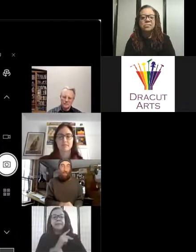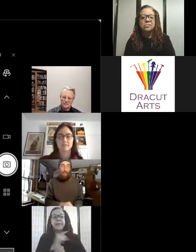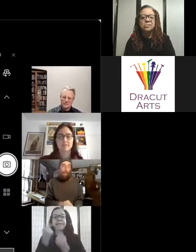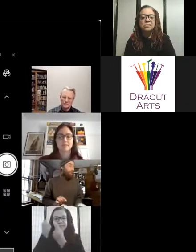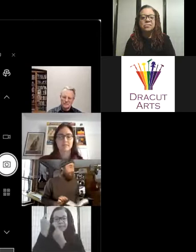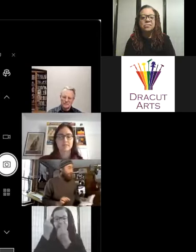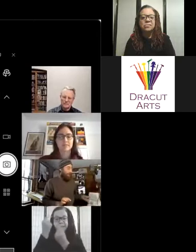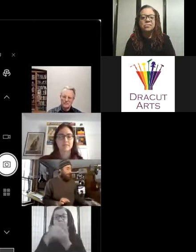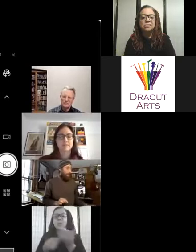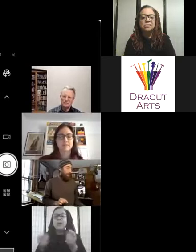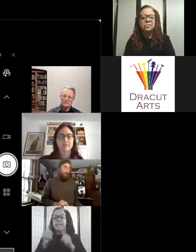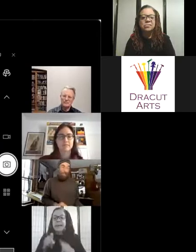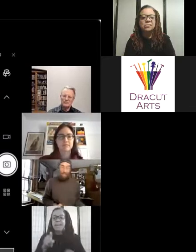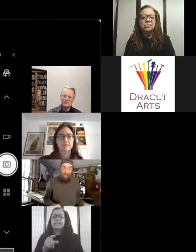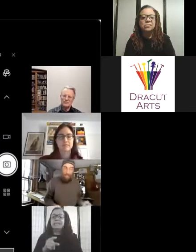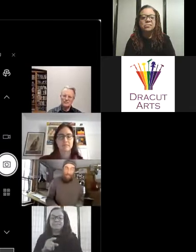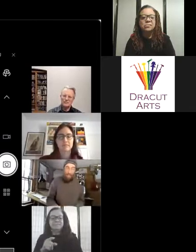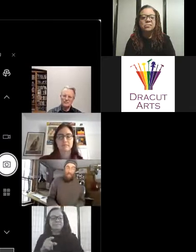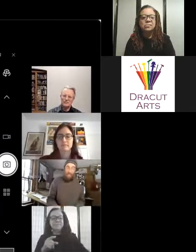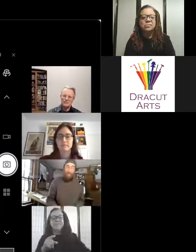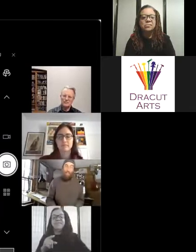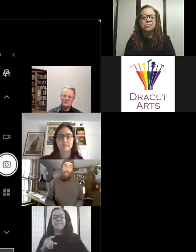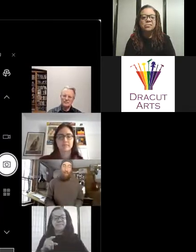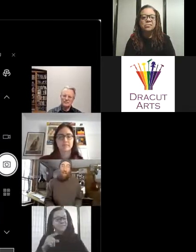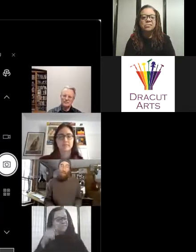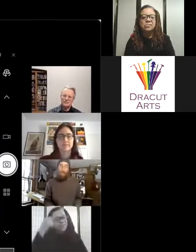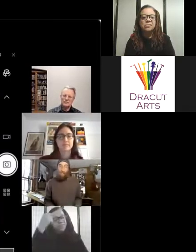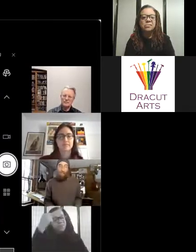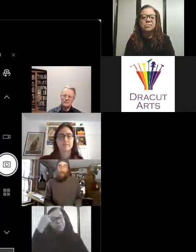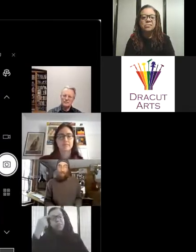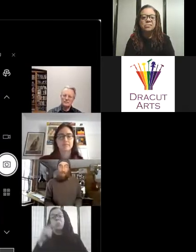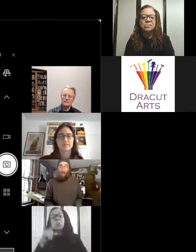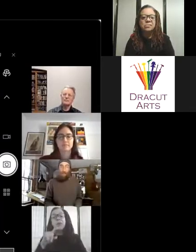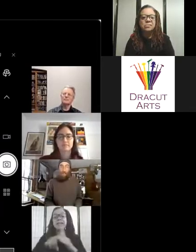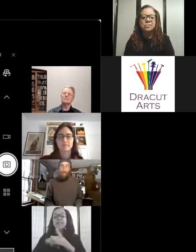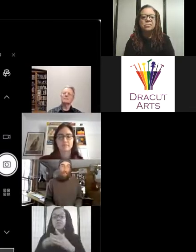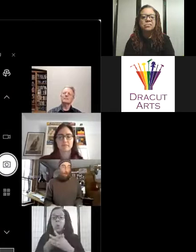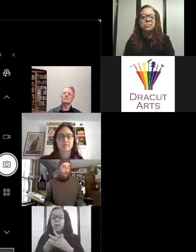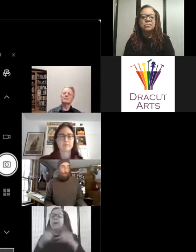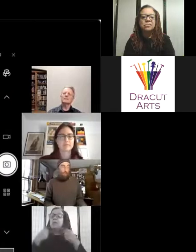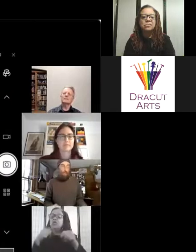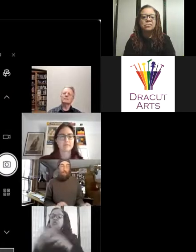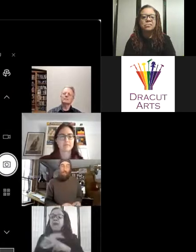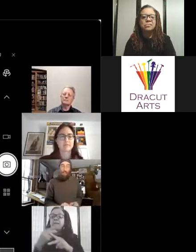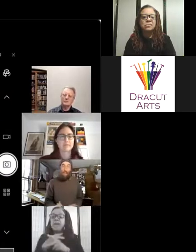so that that just comes to mind immediately. I think when I started out, I was just trying to figure out: is his head oval or circular?